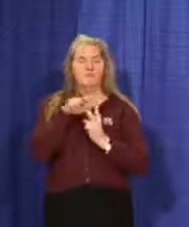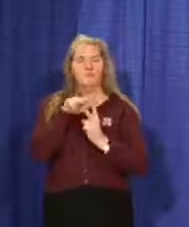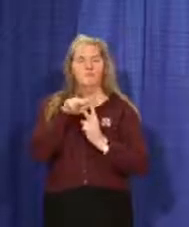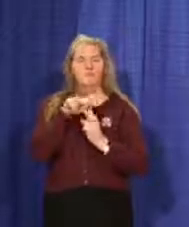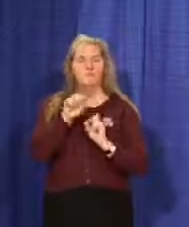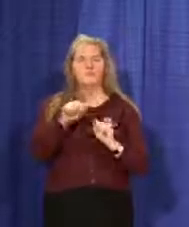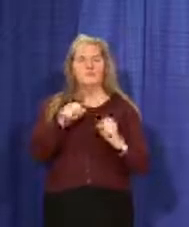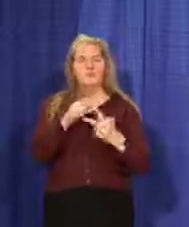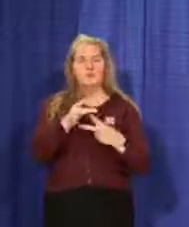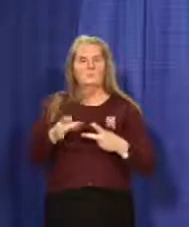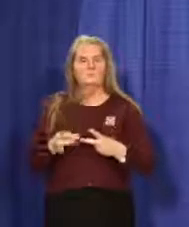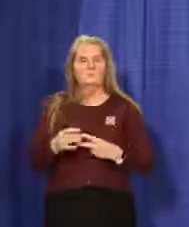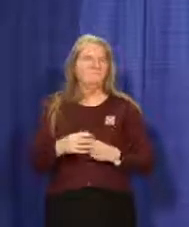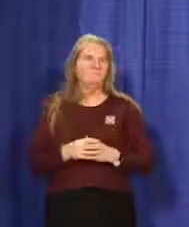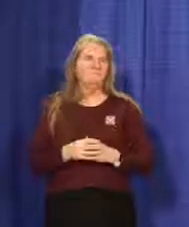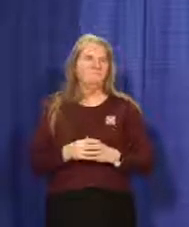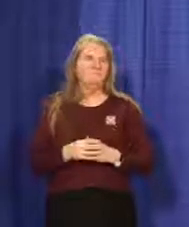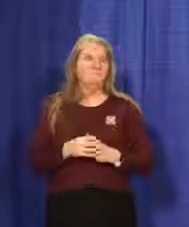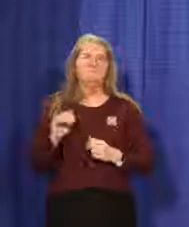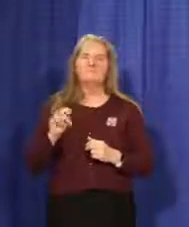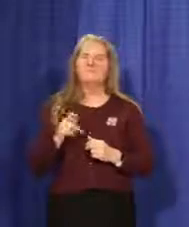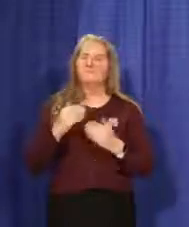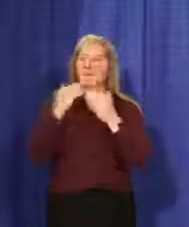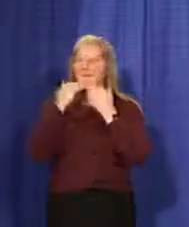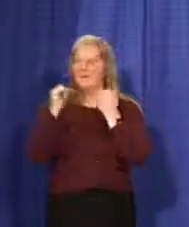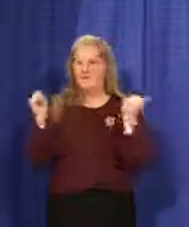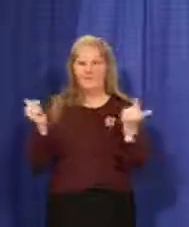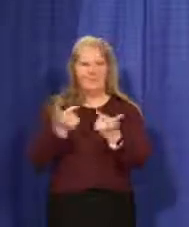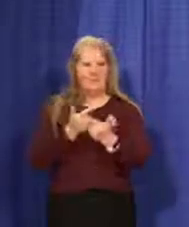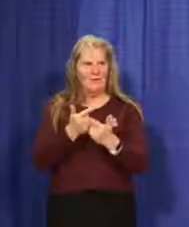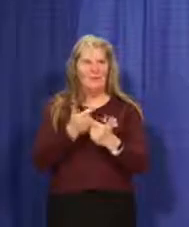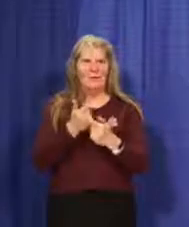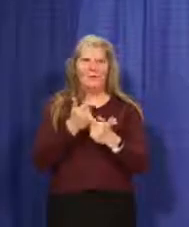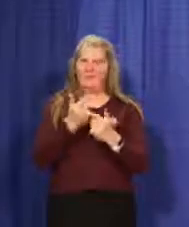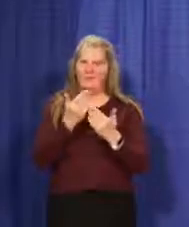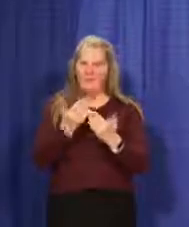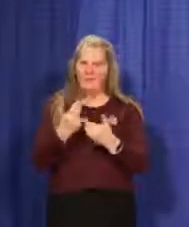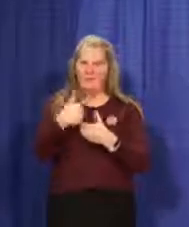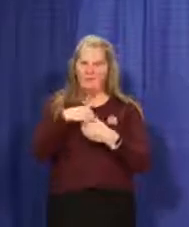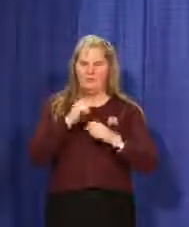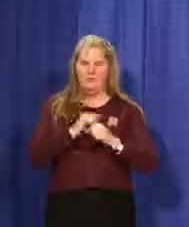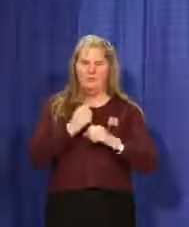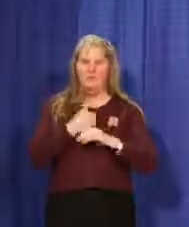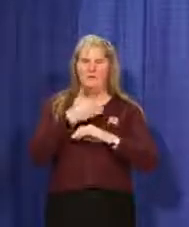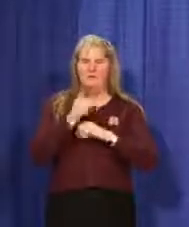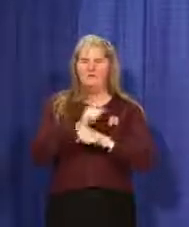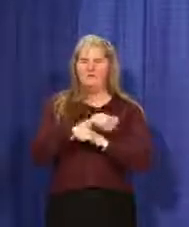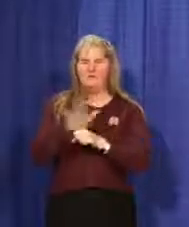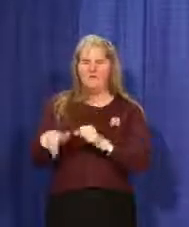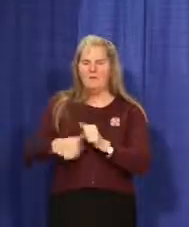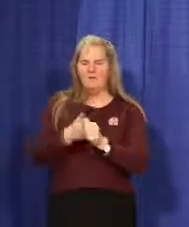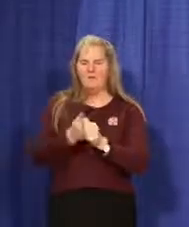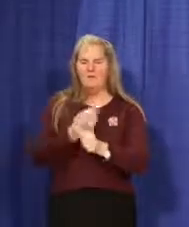product. Alright. I would like to thank everyone for their time today. Our next COVID-19 update will